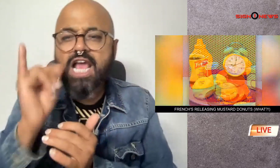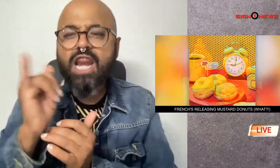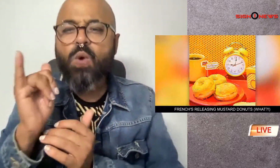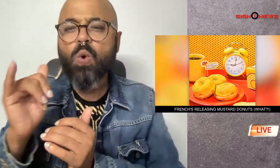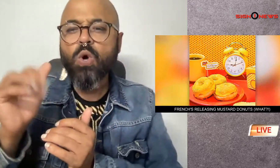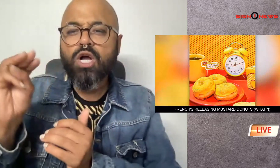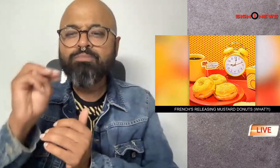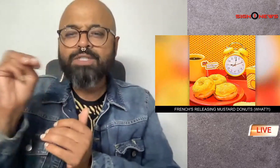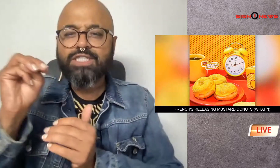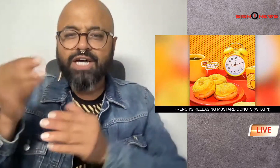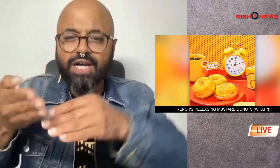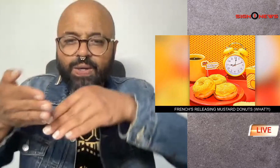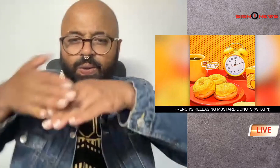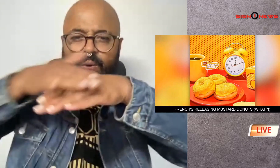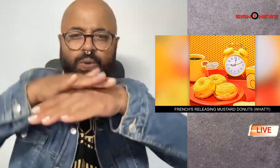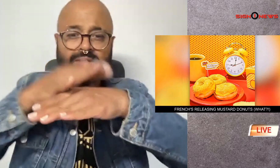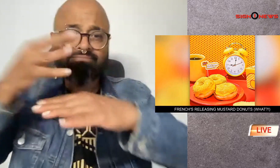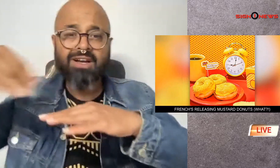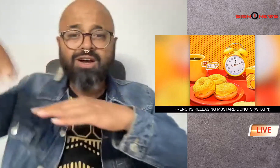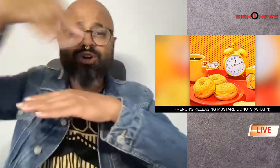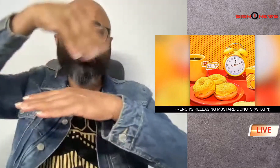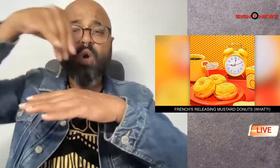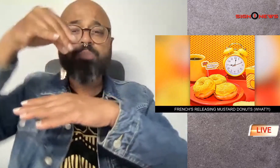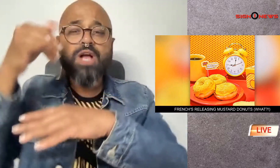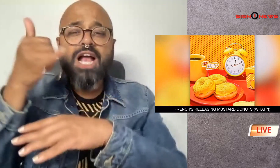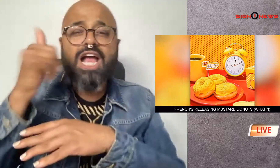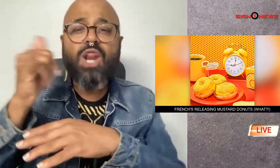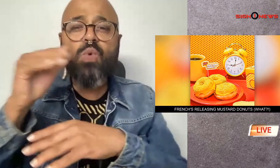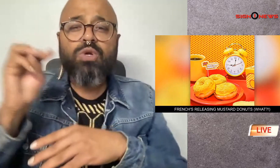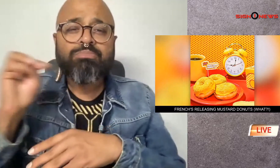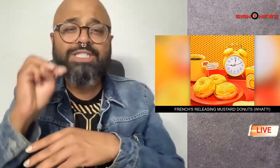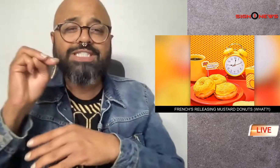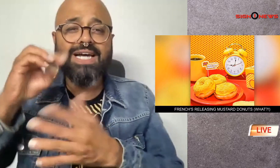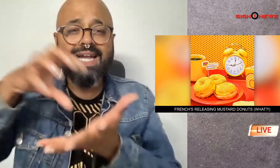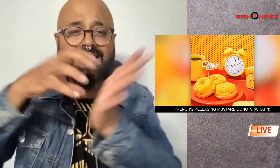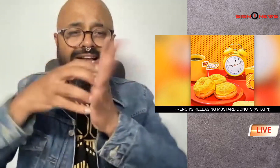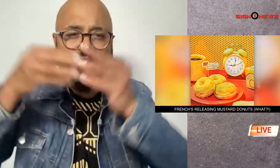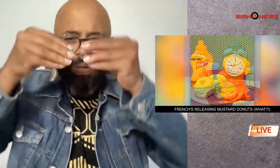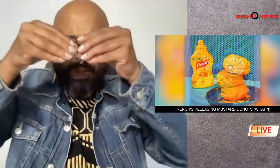savory yellow mustard coating topped with a yellow mustard cake crumble